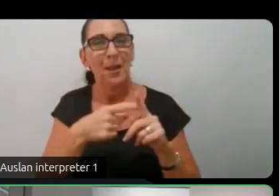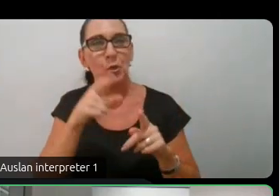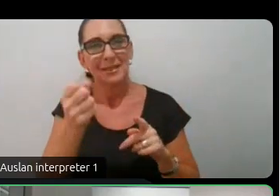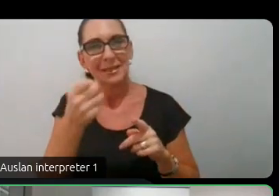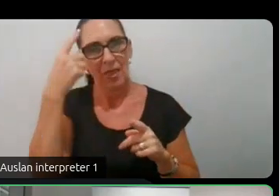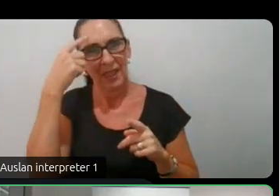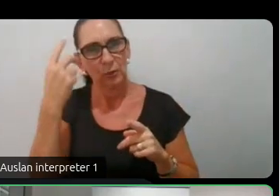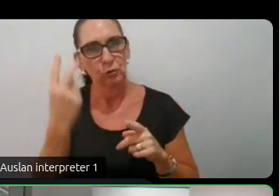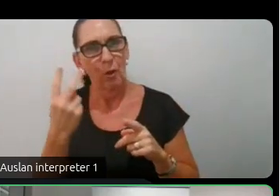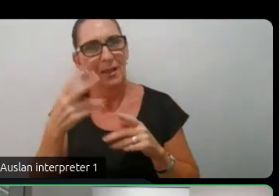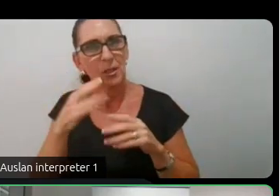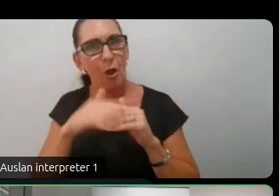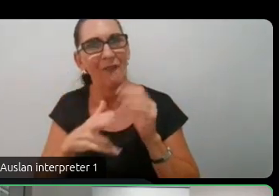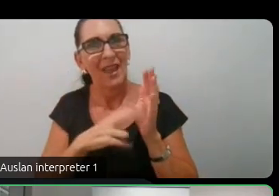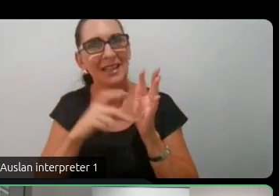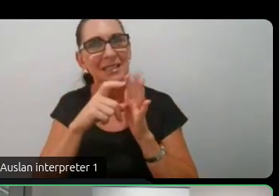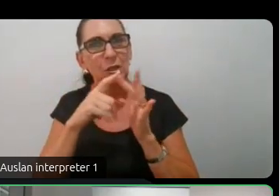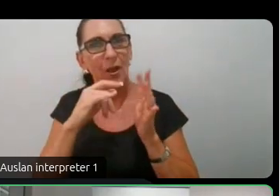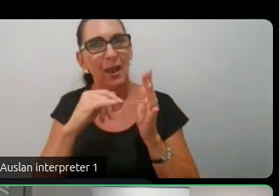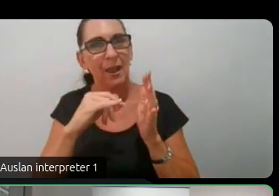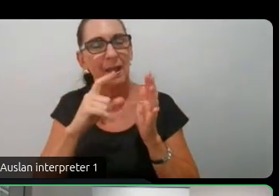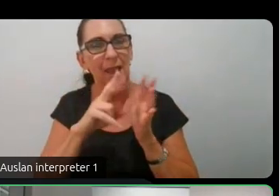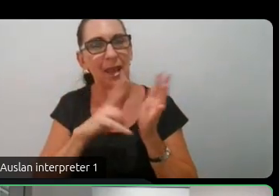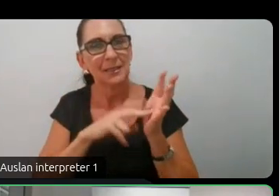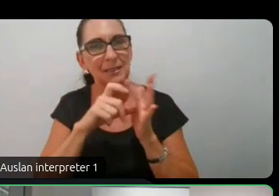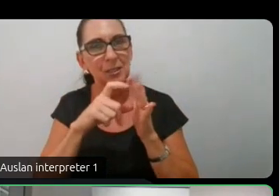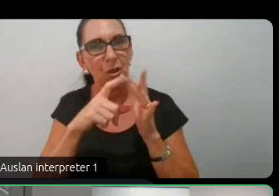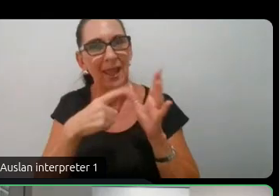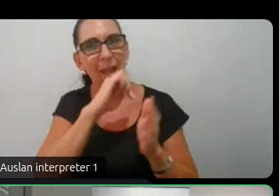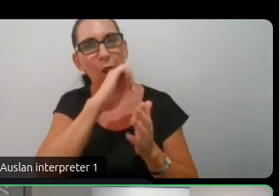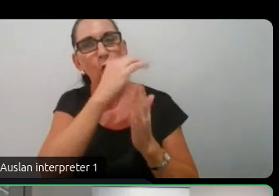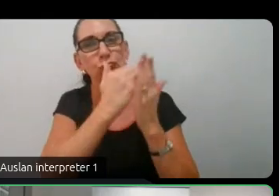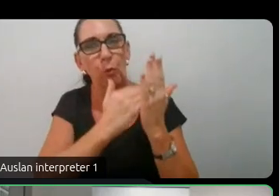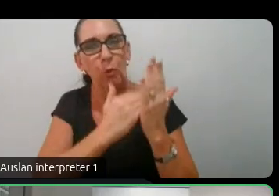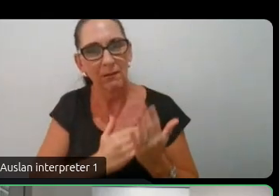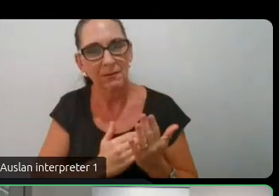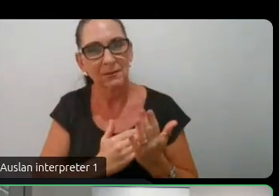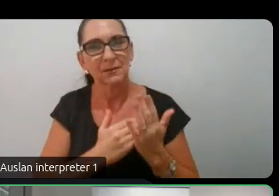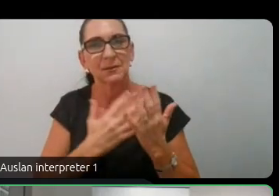uh NDIS rules and some trans transitional rules um some determinations made by the